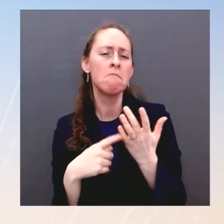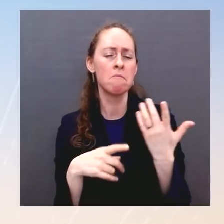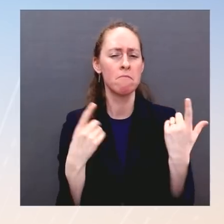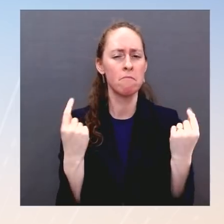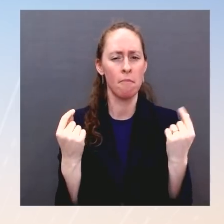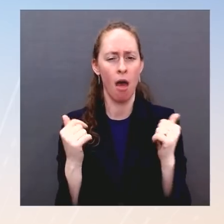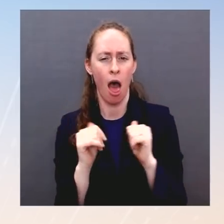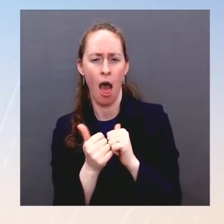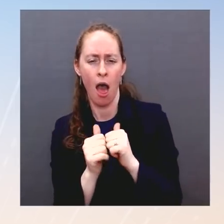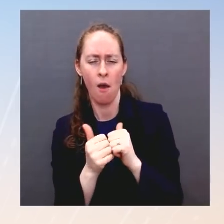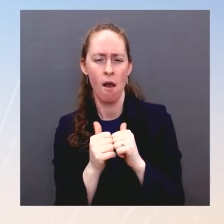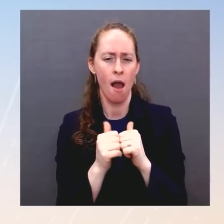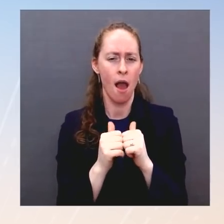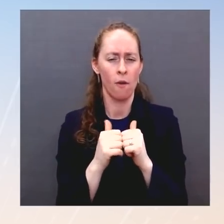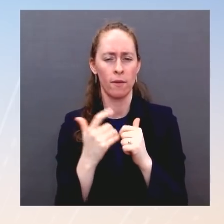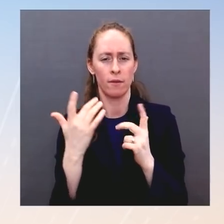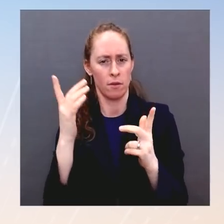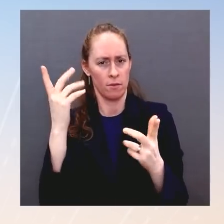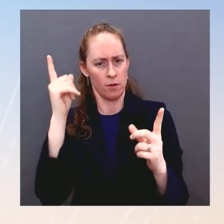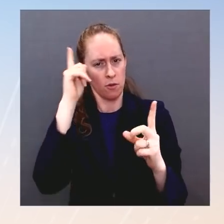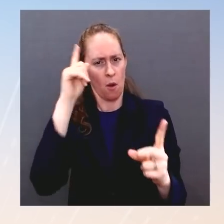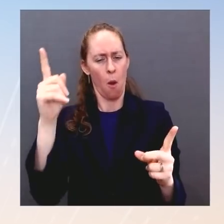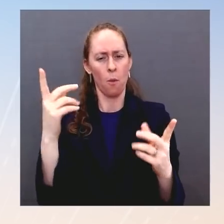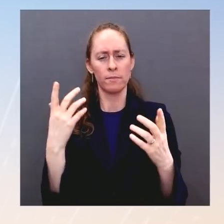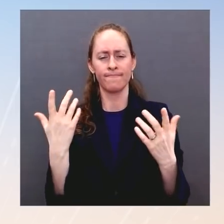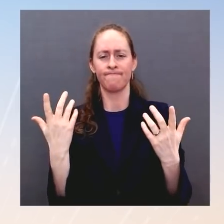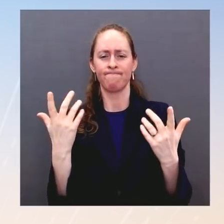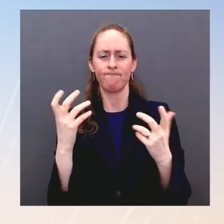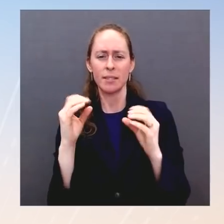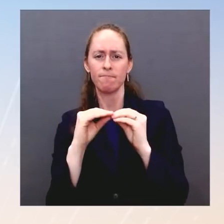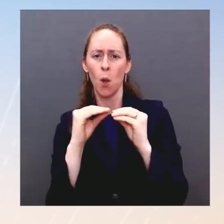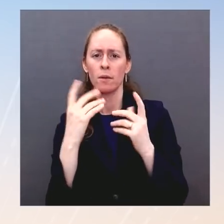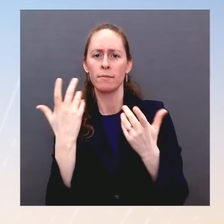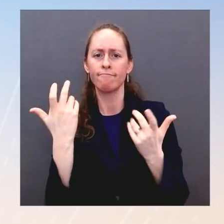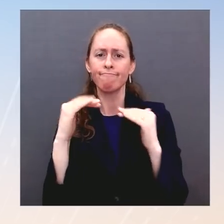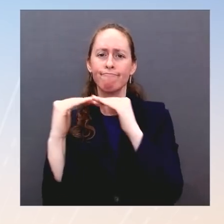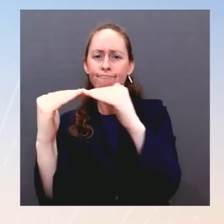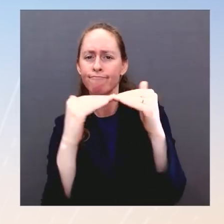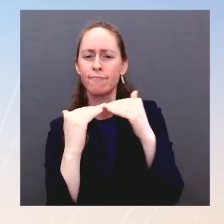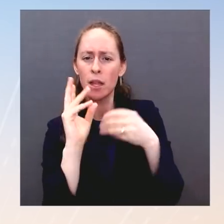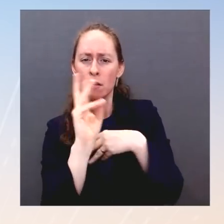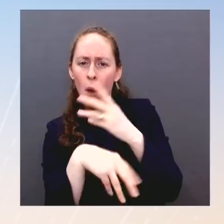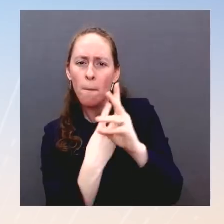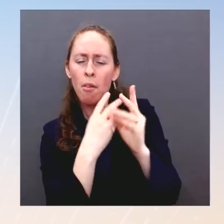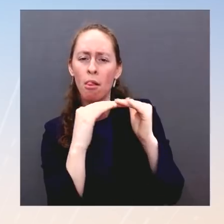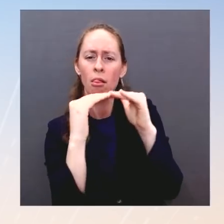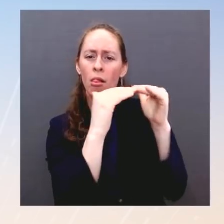and, you know, the heightening of price volatility. And certainly, that meeting today was a chance to consult